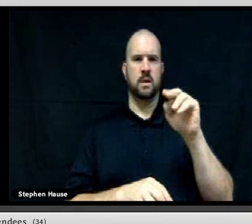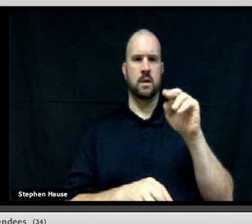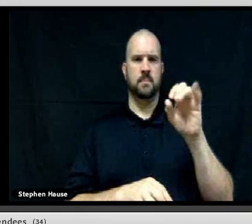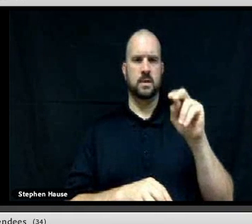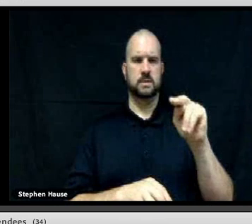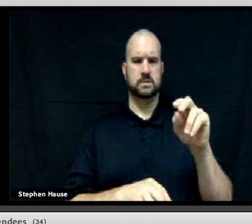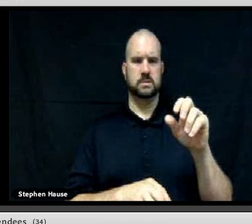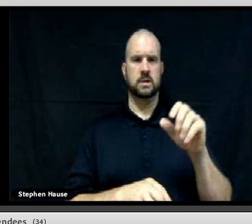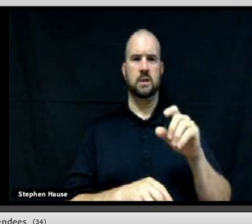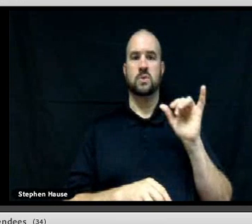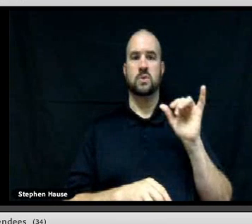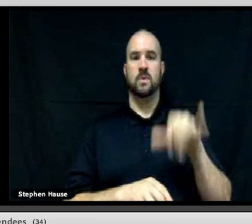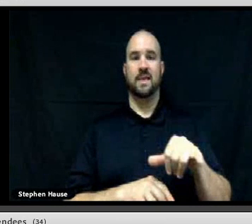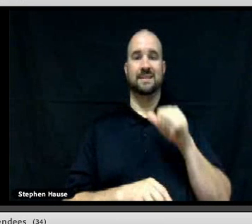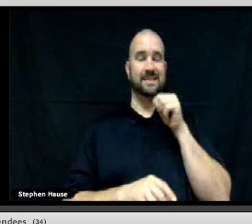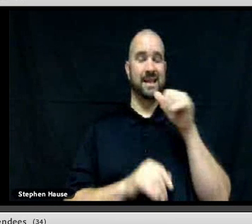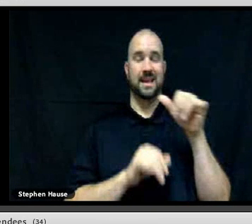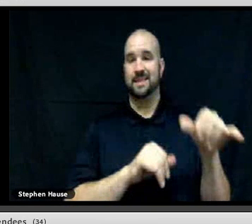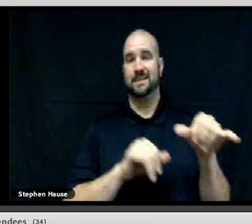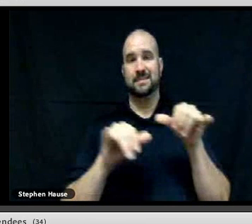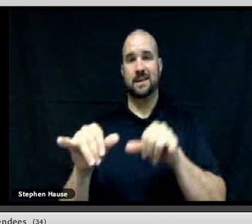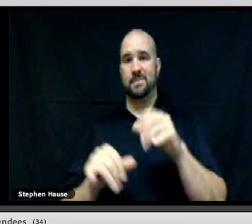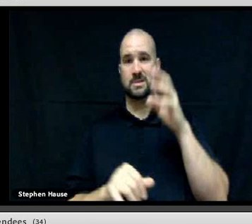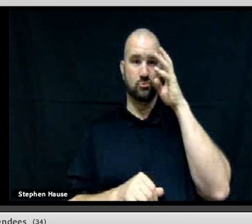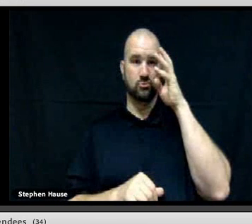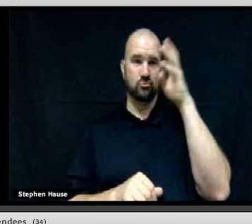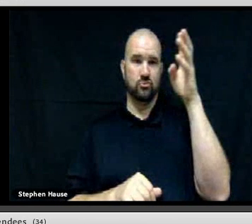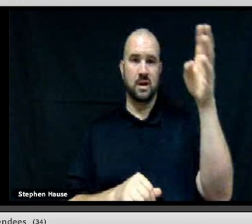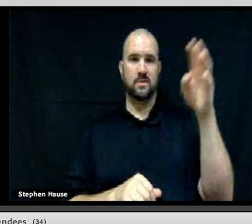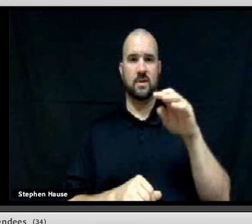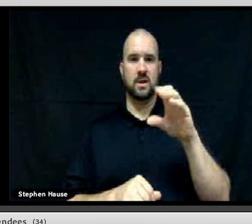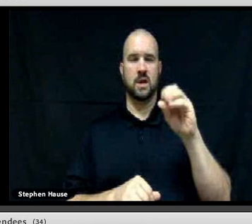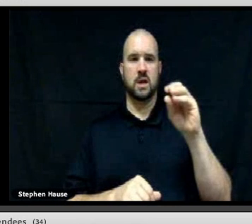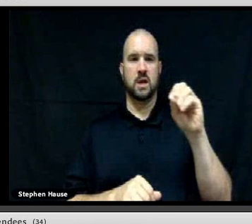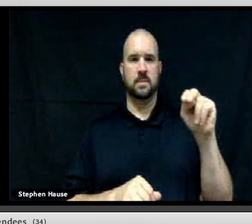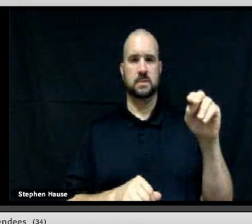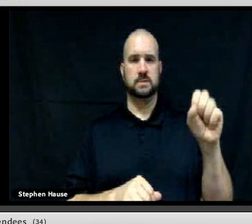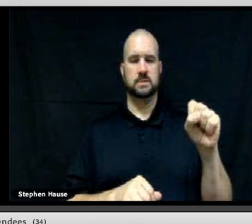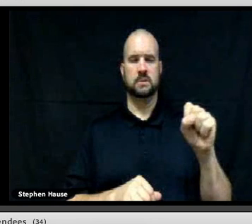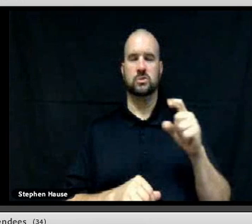designation, um, where you're providing a license for someone to be able to reuse the object.